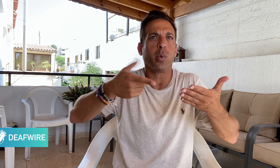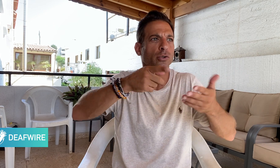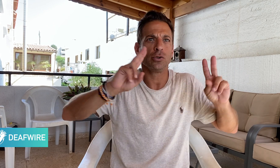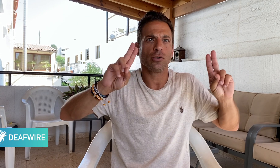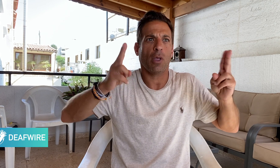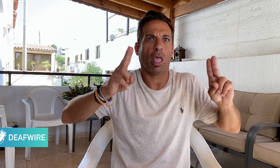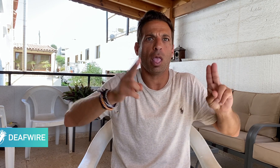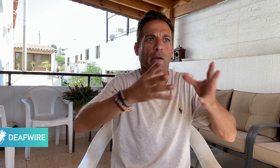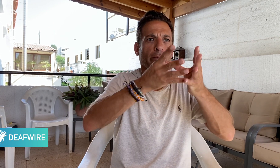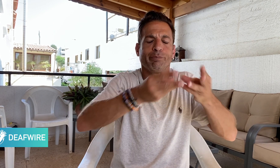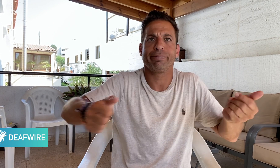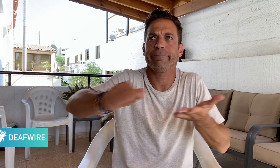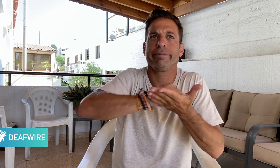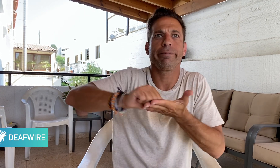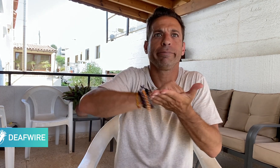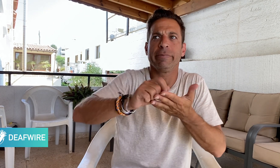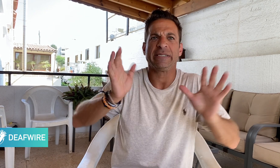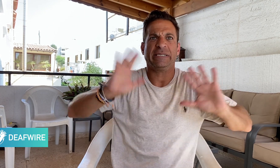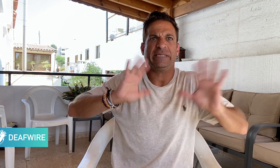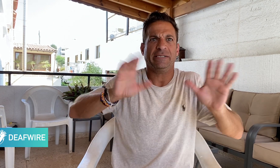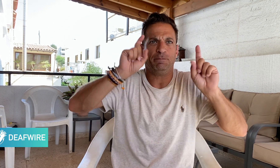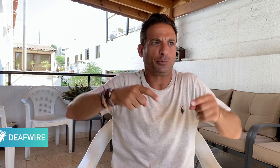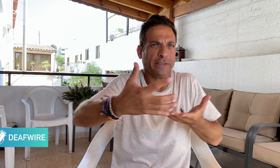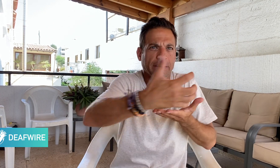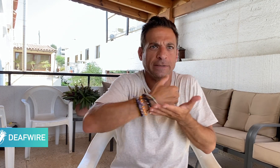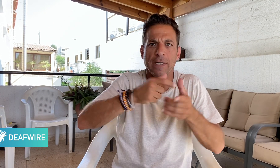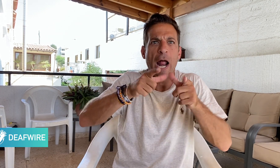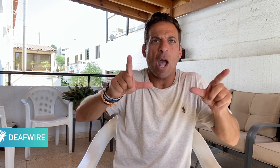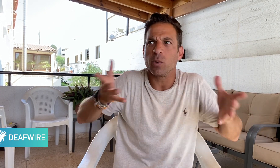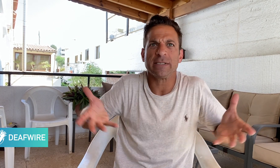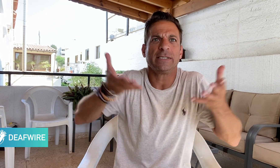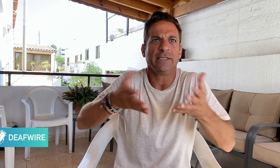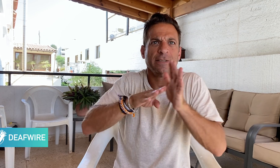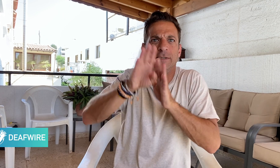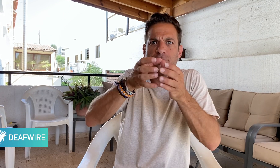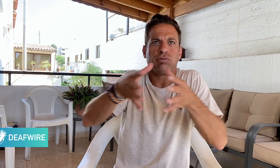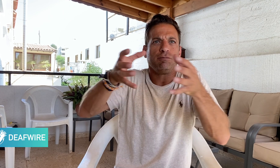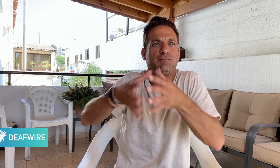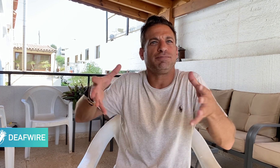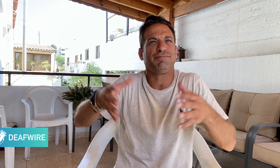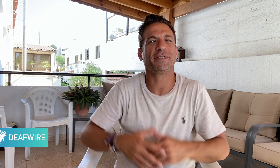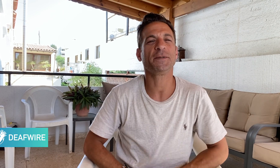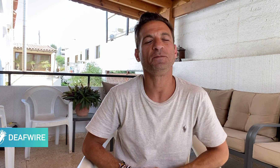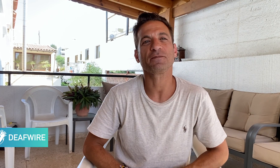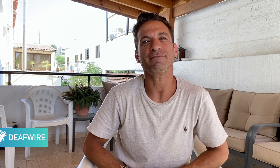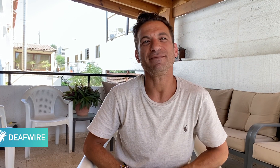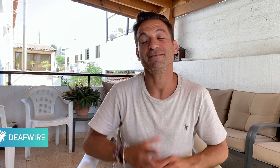for the Rescue of Languages in Danger of Extinction.